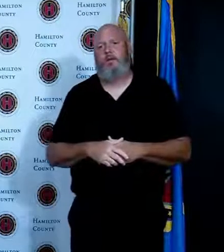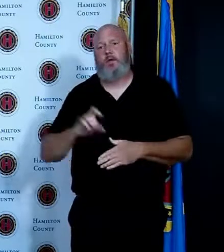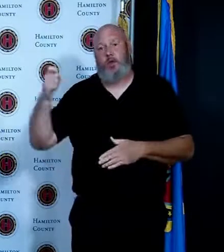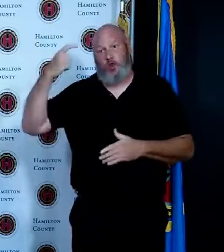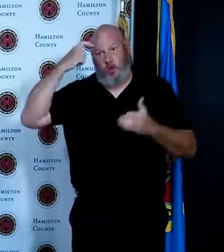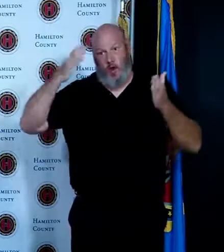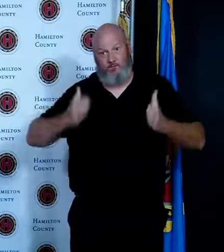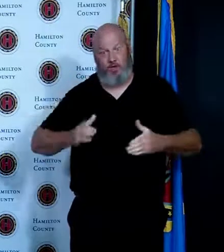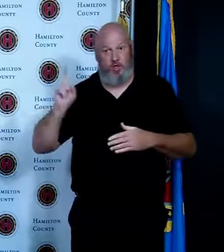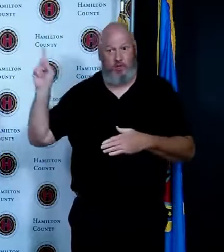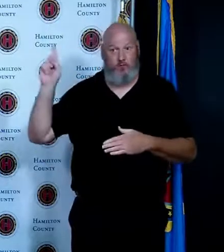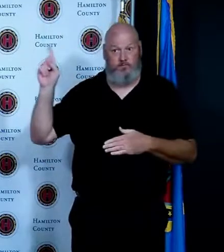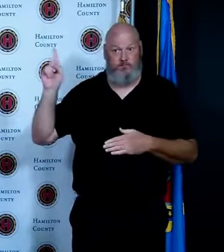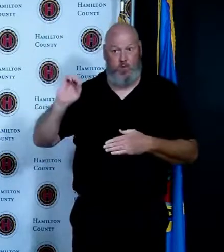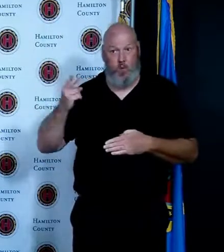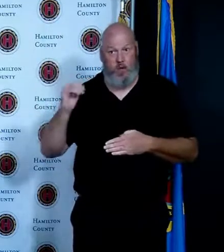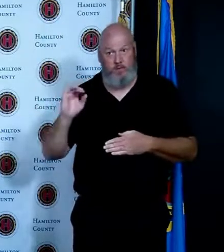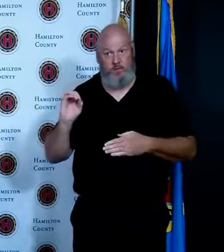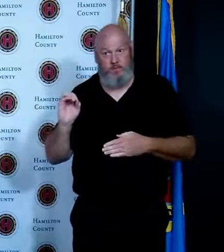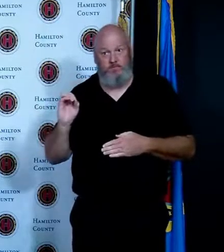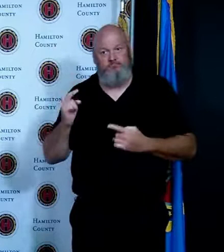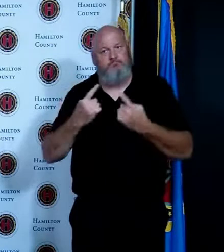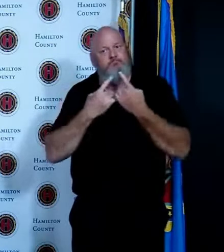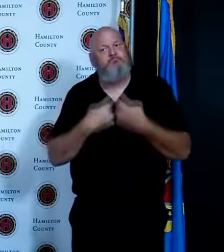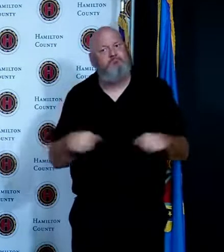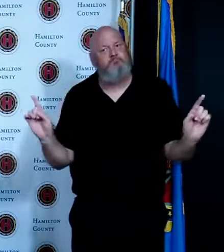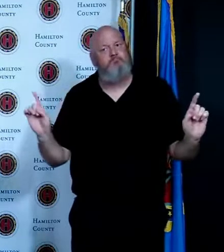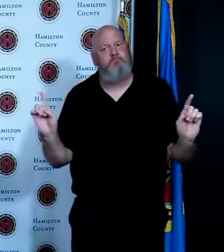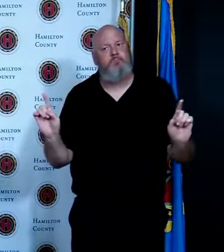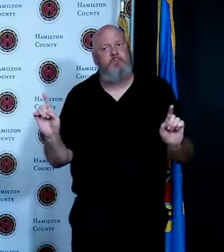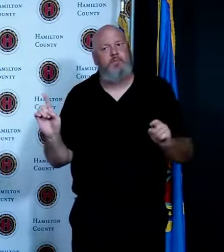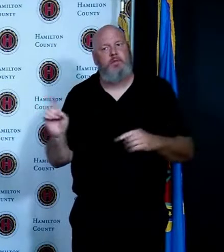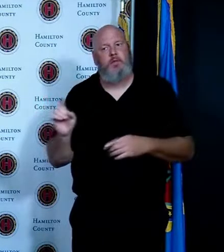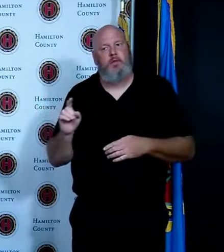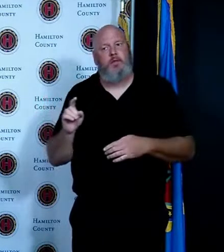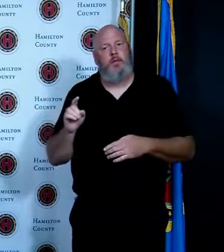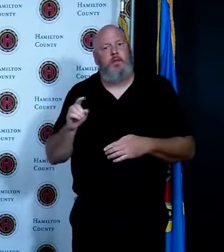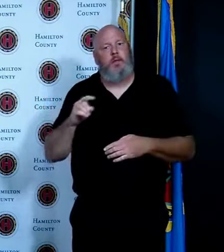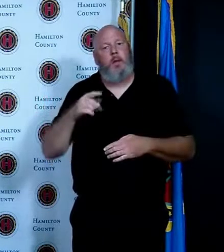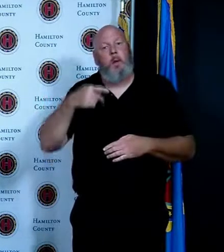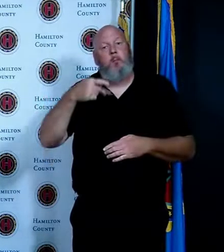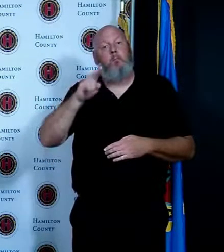rolled out his public advisory system this is a four tier system kind of